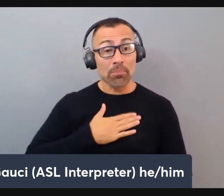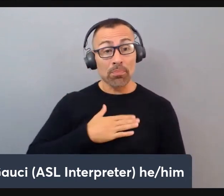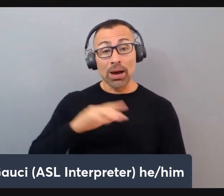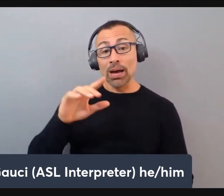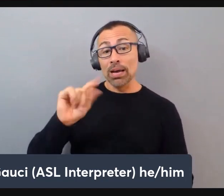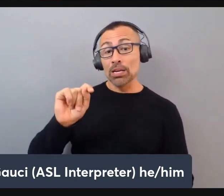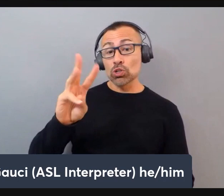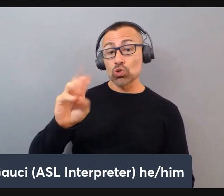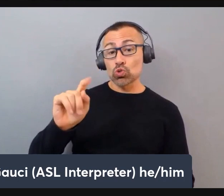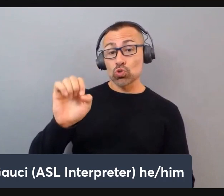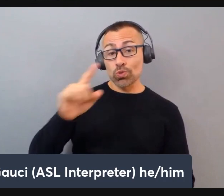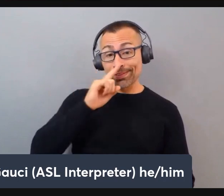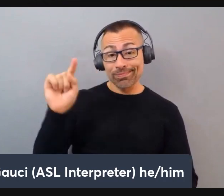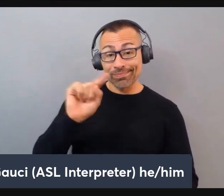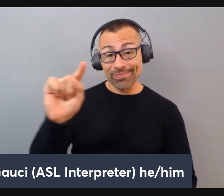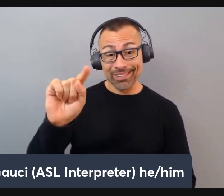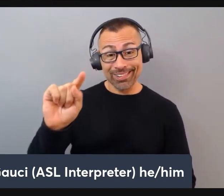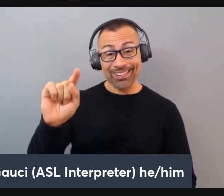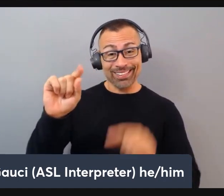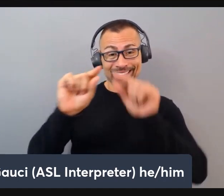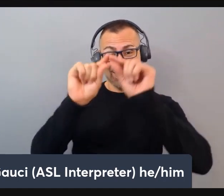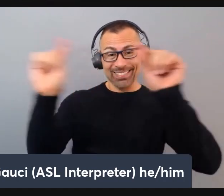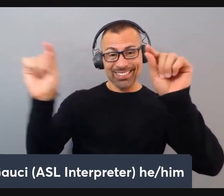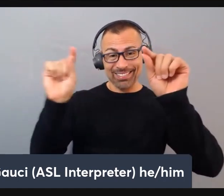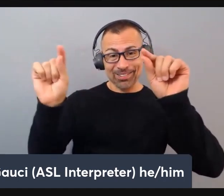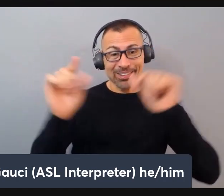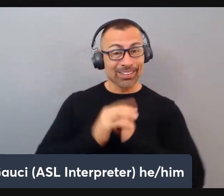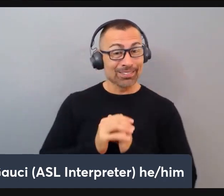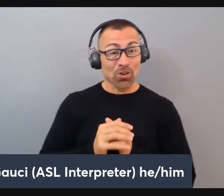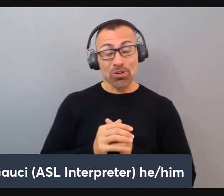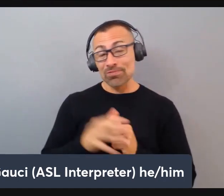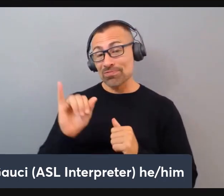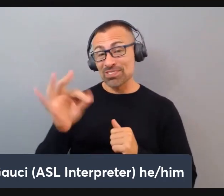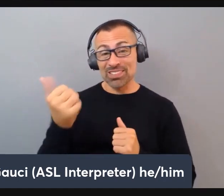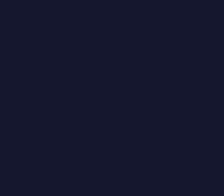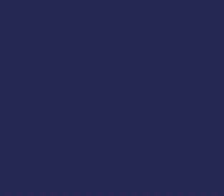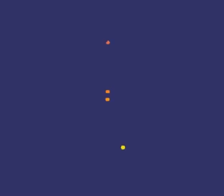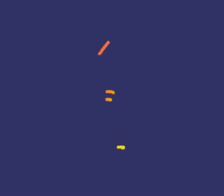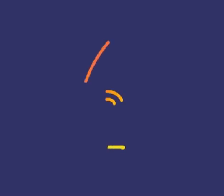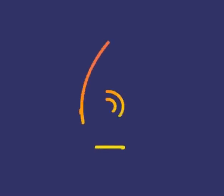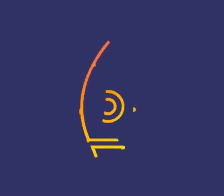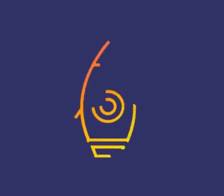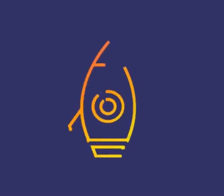And otherwise, thank you for having me on the show. Awesome. Thanks for joining!